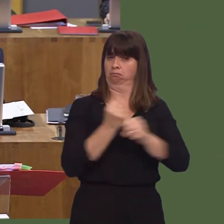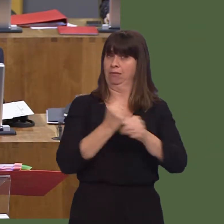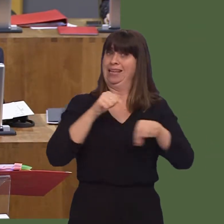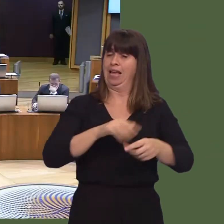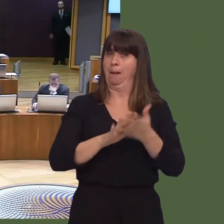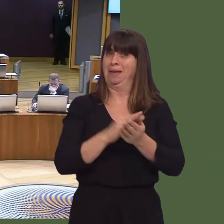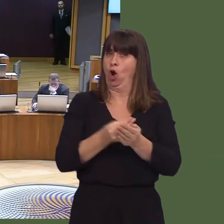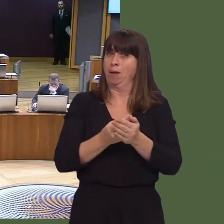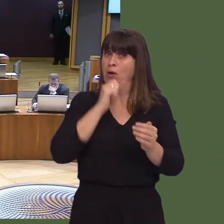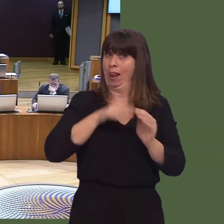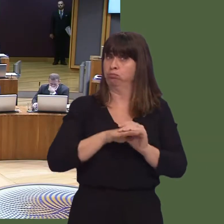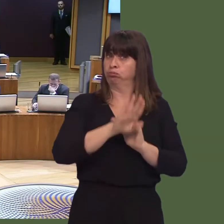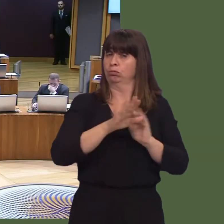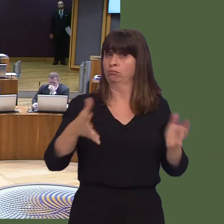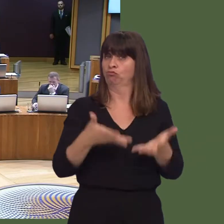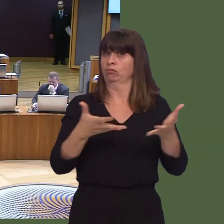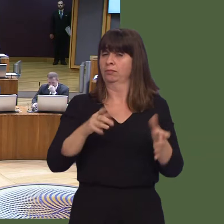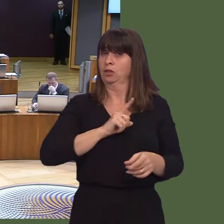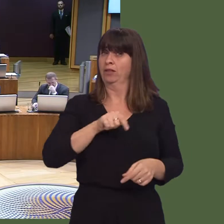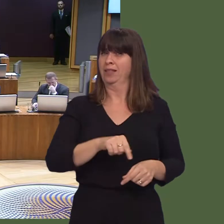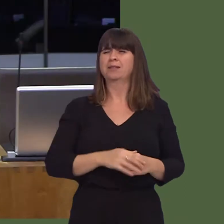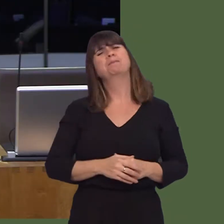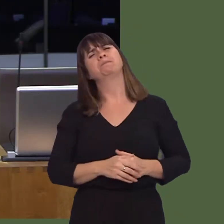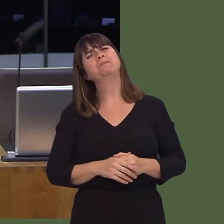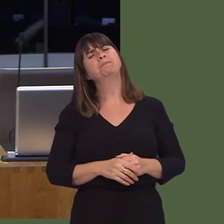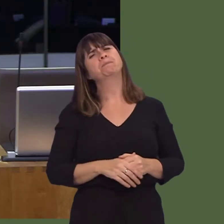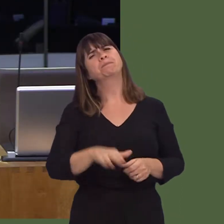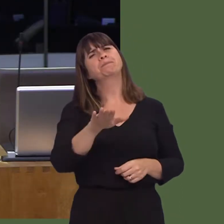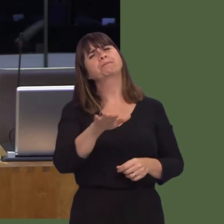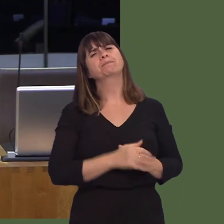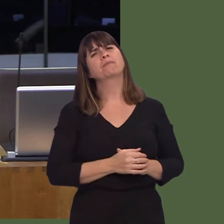Gareth Bennett AM: I suppose, leader of the house, there is an alternative rather thanóI